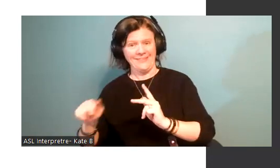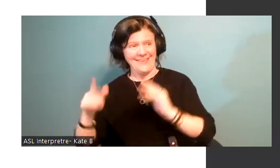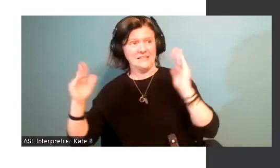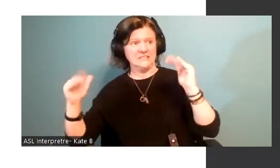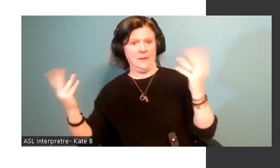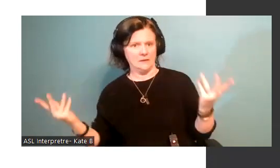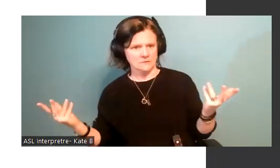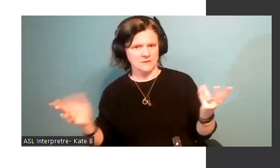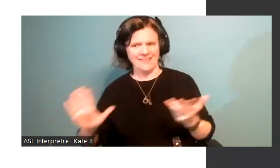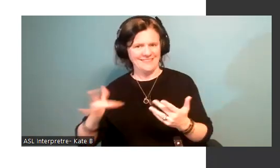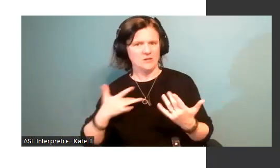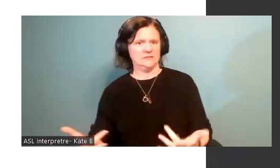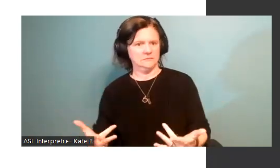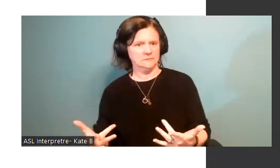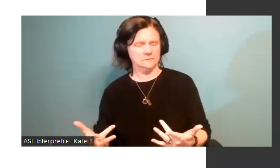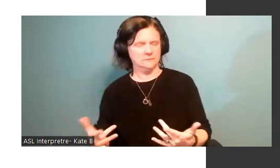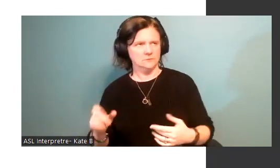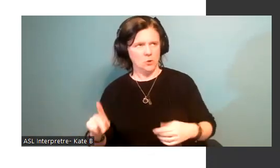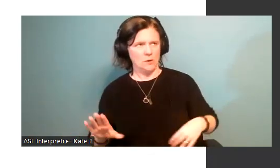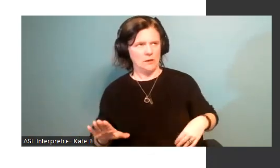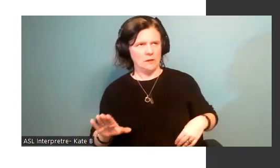tab. So it enables the behavior that we want and sets